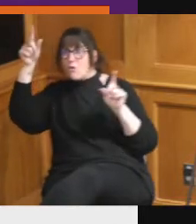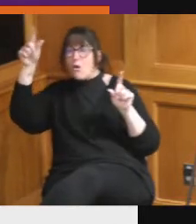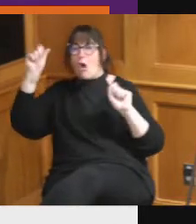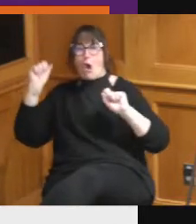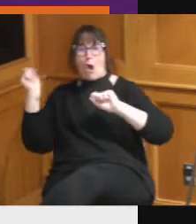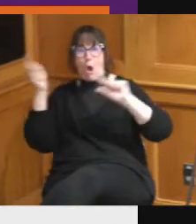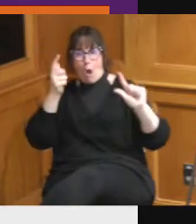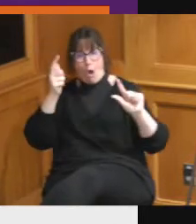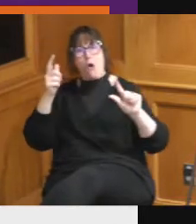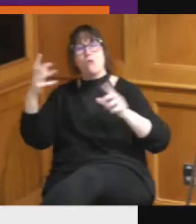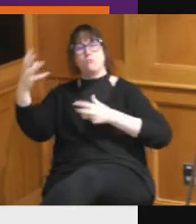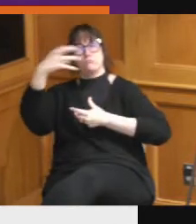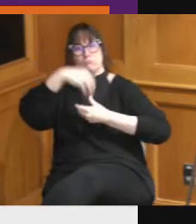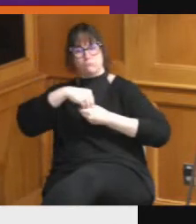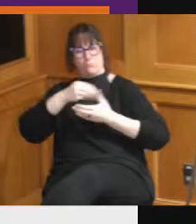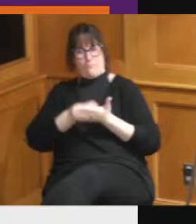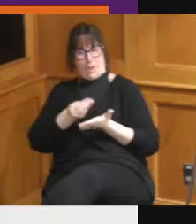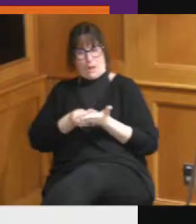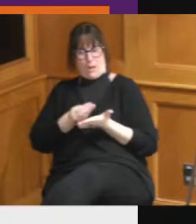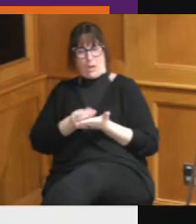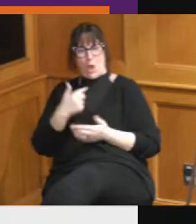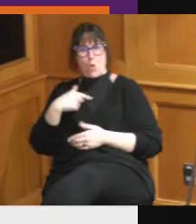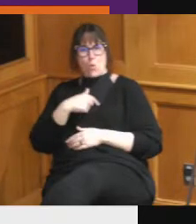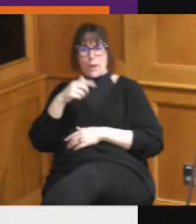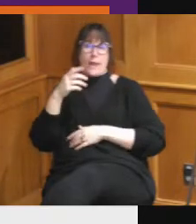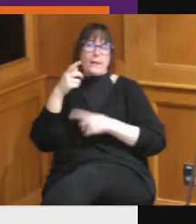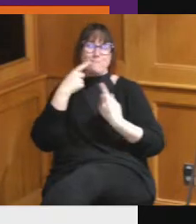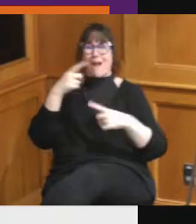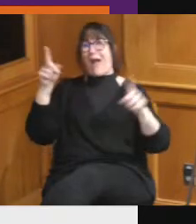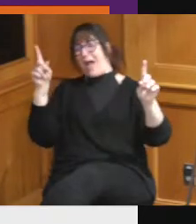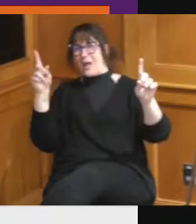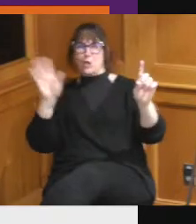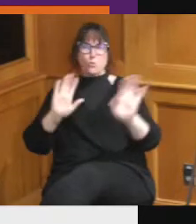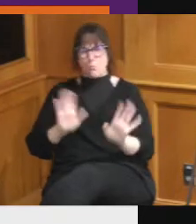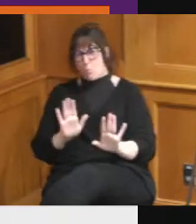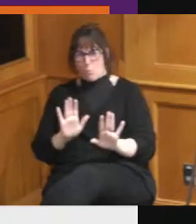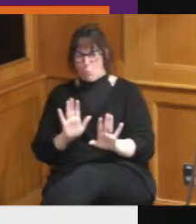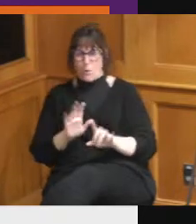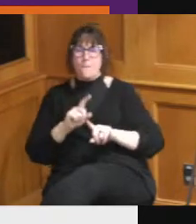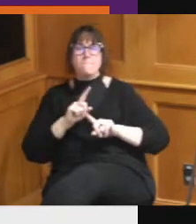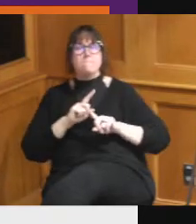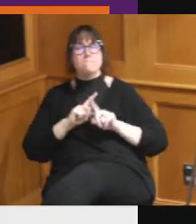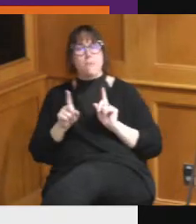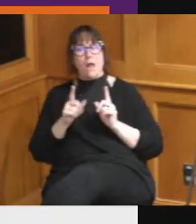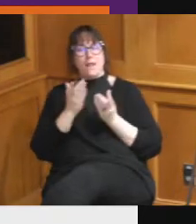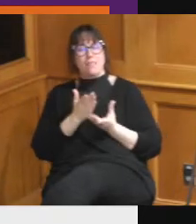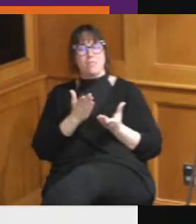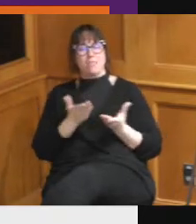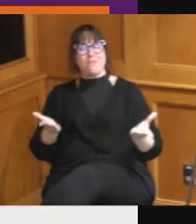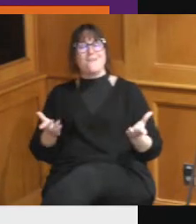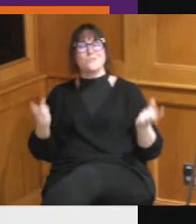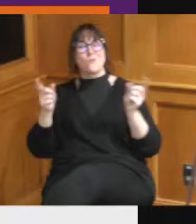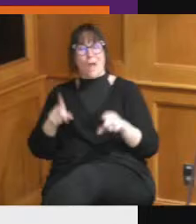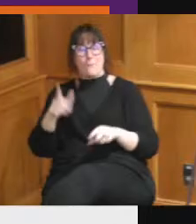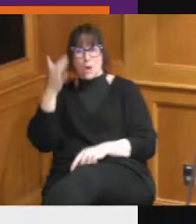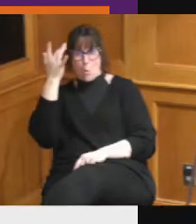didn't have a press release every time something happened we didn't make a big stink about it but the point was things kept happening and it's all because everybody agreed upfront we're going